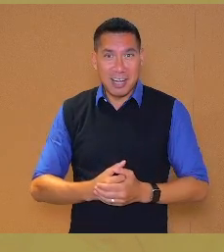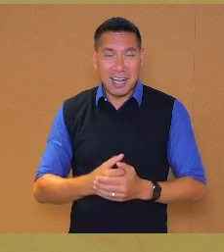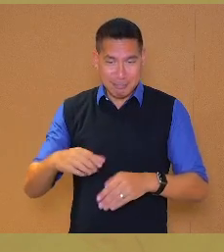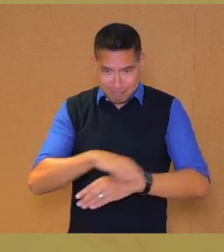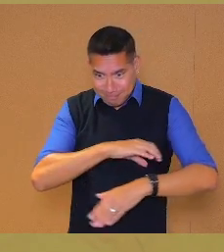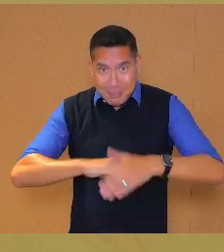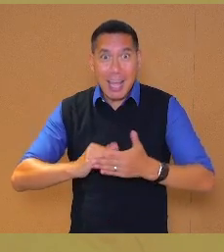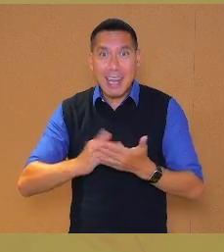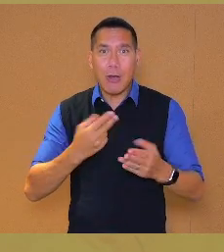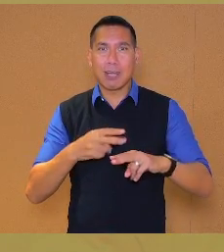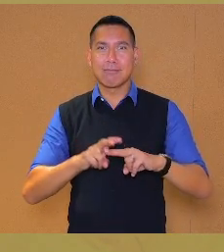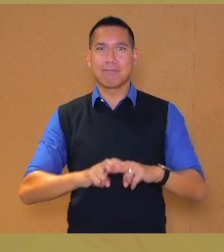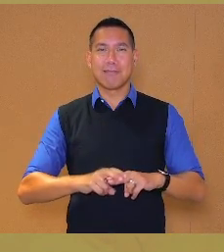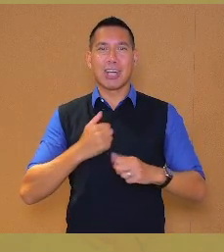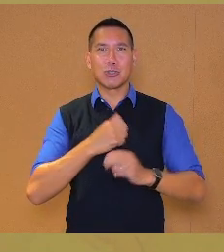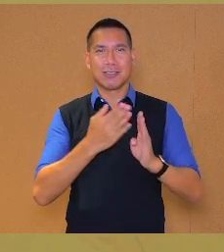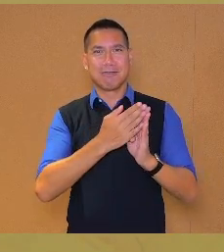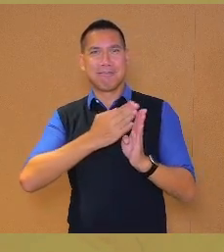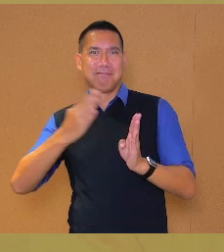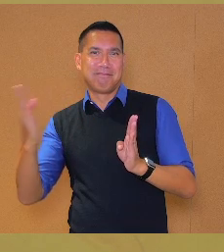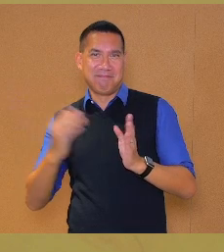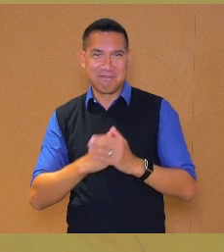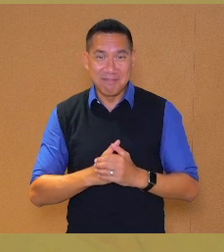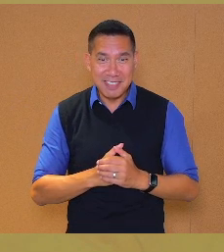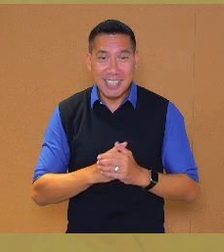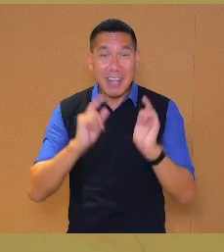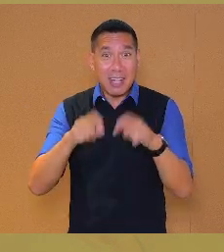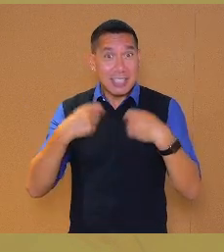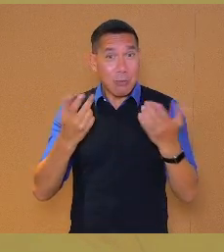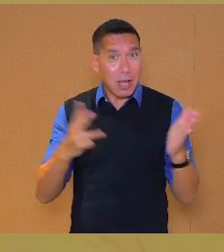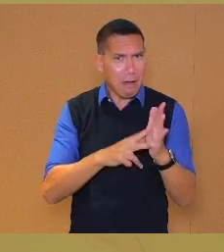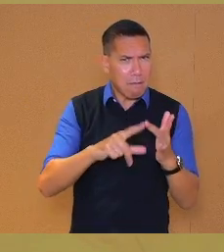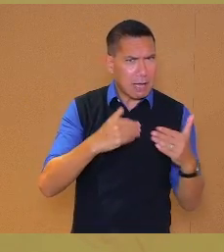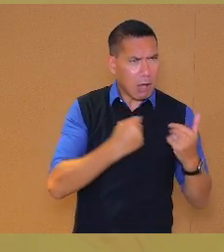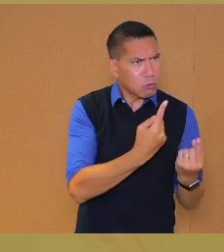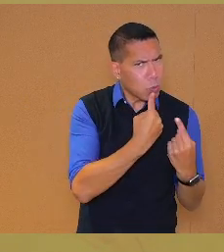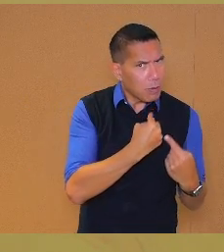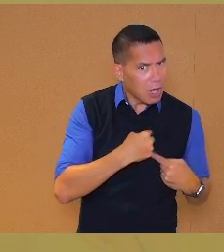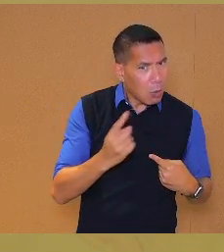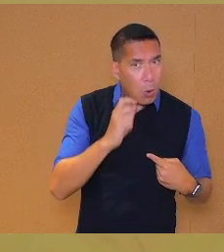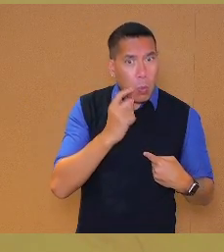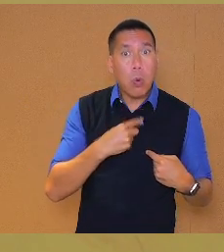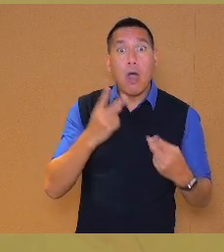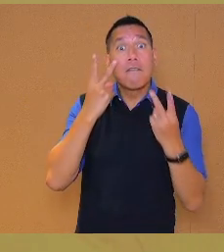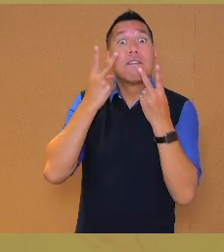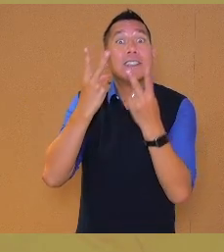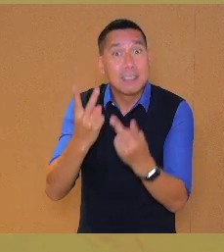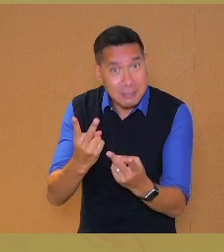the rest of the show. The team at VicHealth tell me they will be visiting each award recipient over the coming